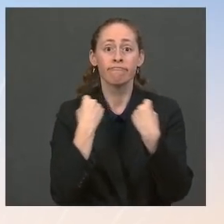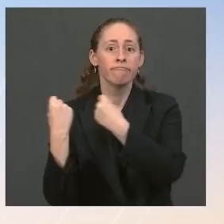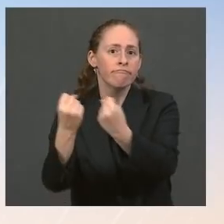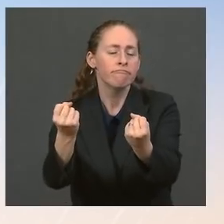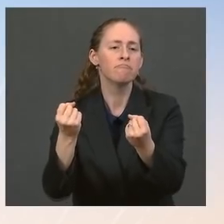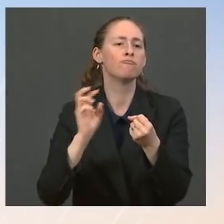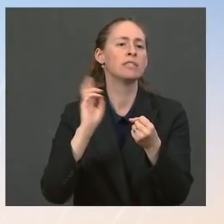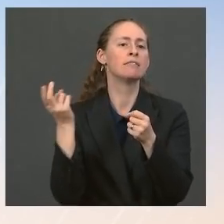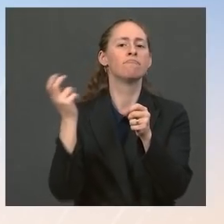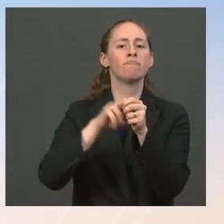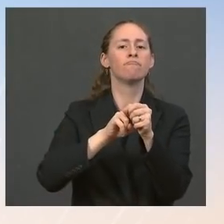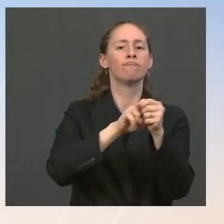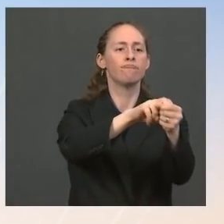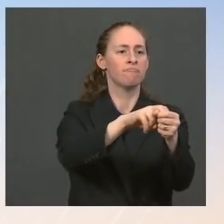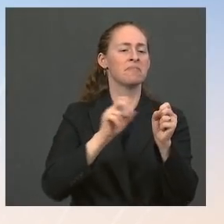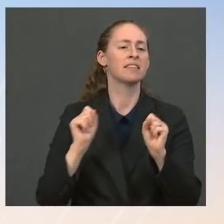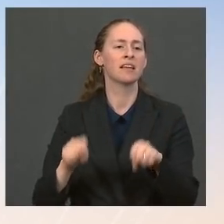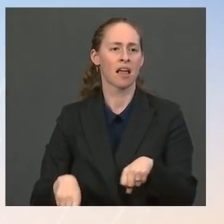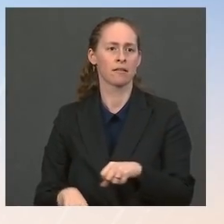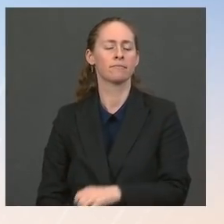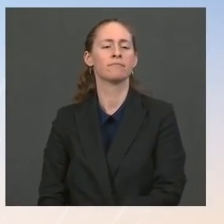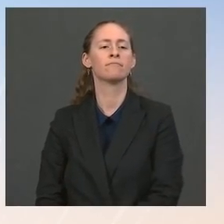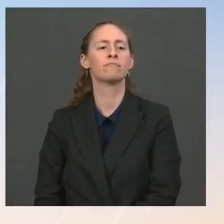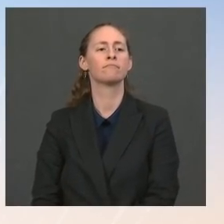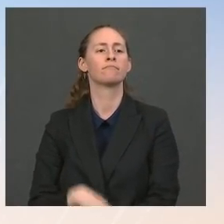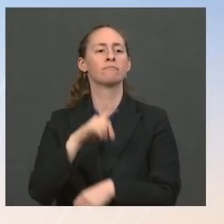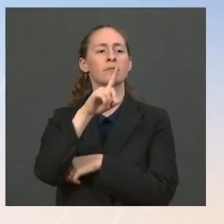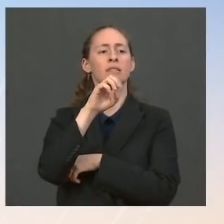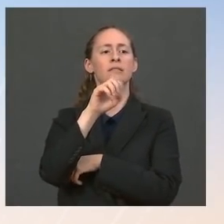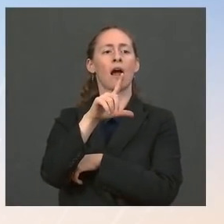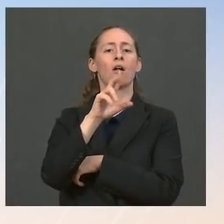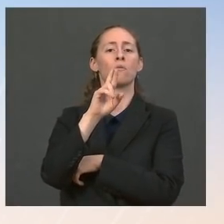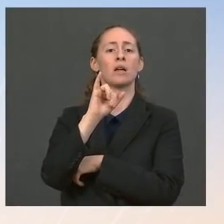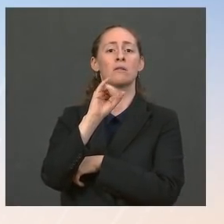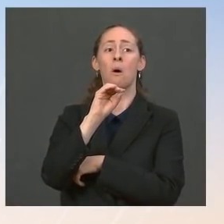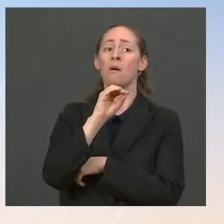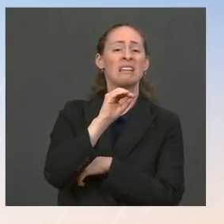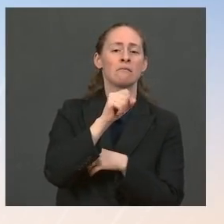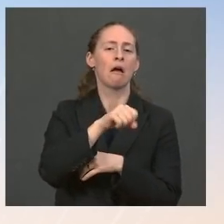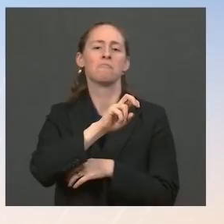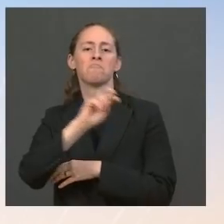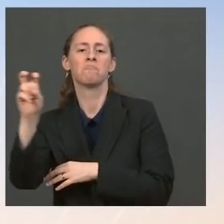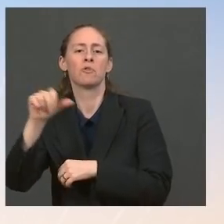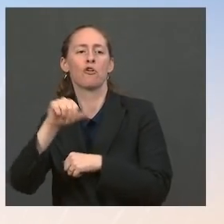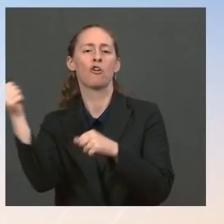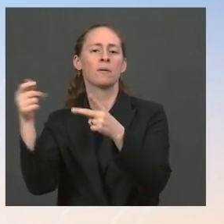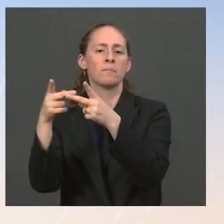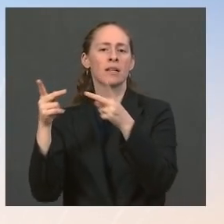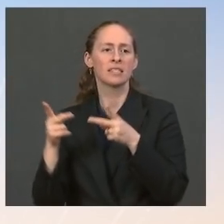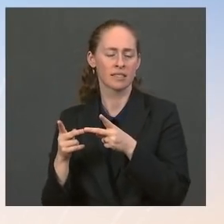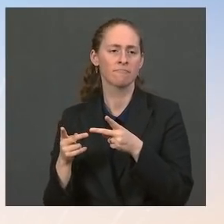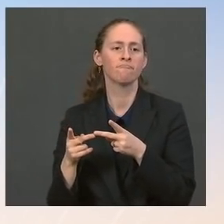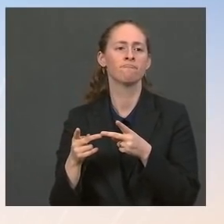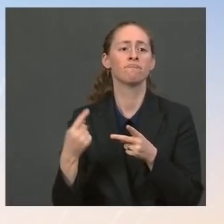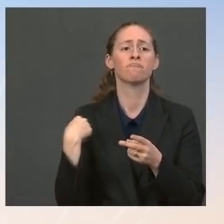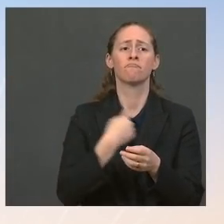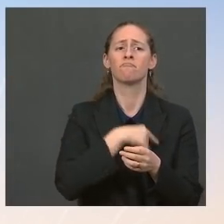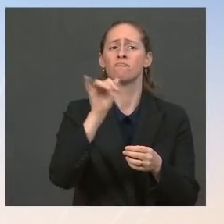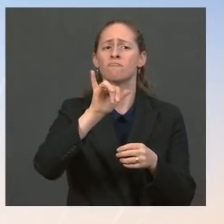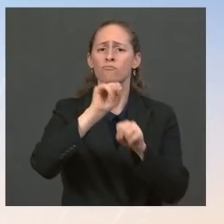to other Border Patrol sectors with capacity. Working with the Department of State in Haiti,